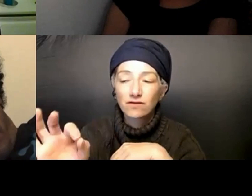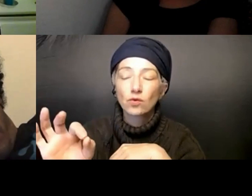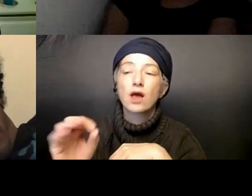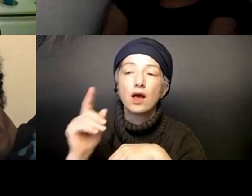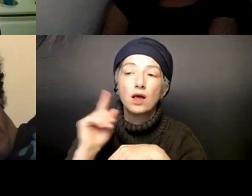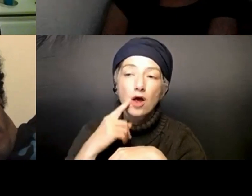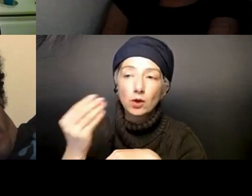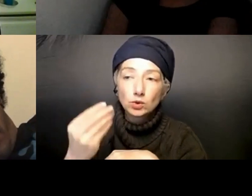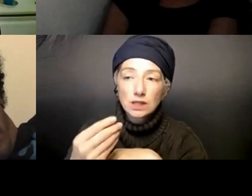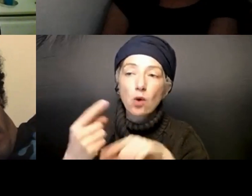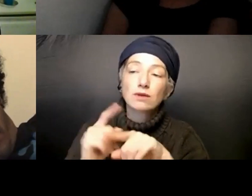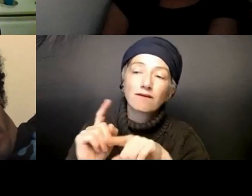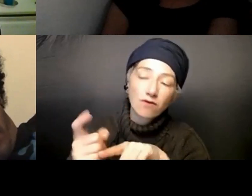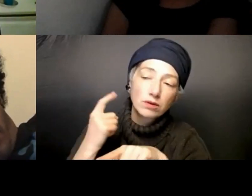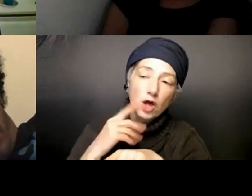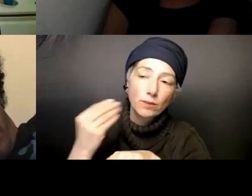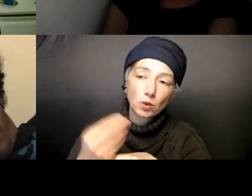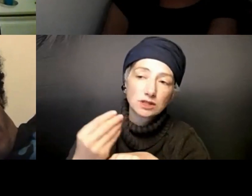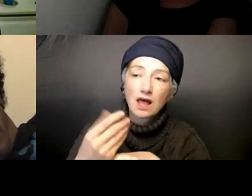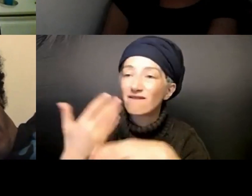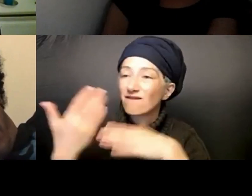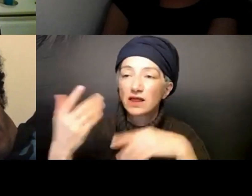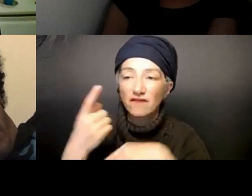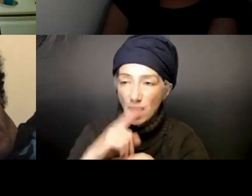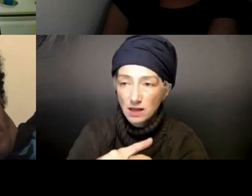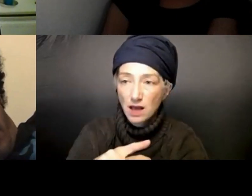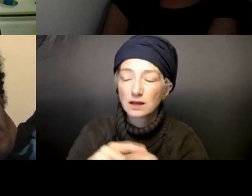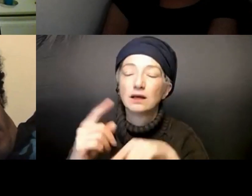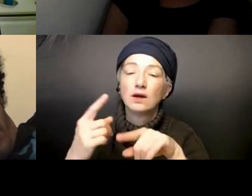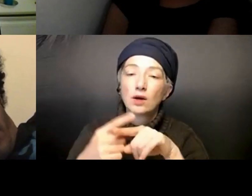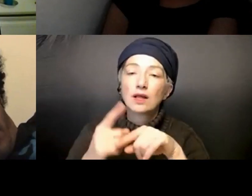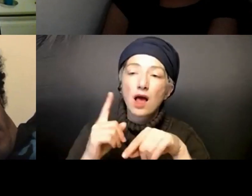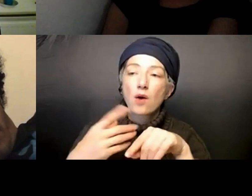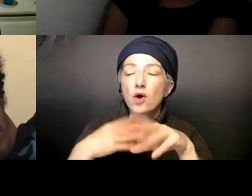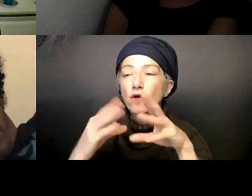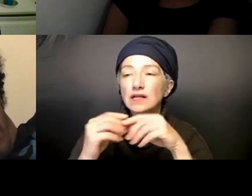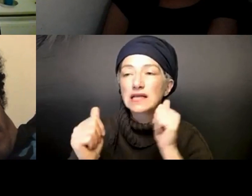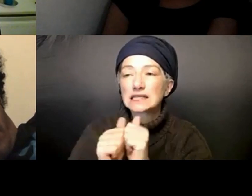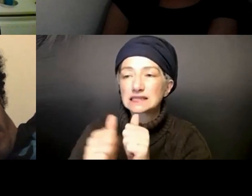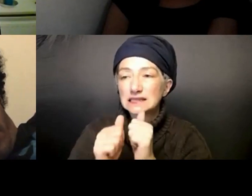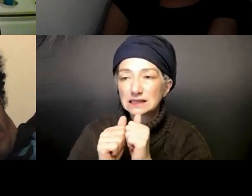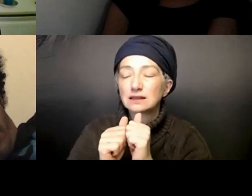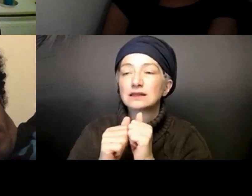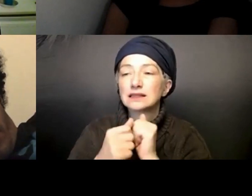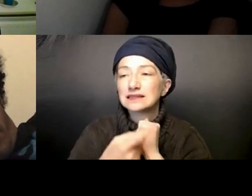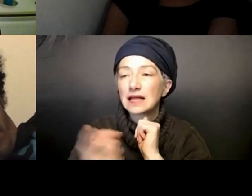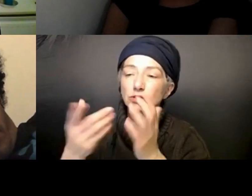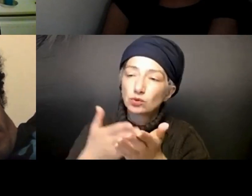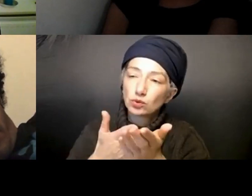And last but not least, our conference assistants who have been continuous supporting us: